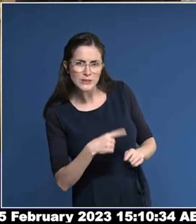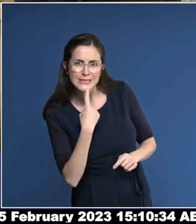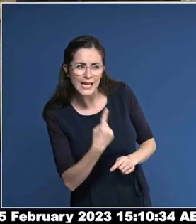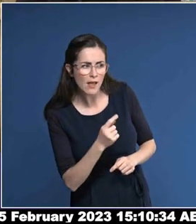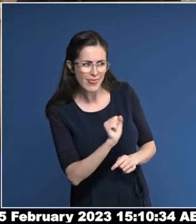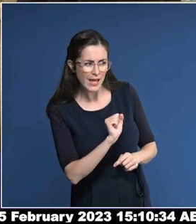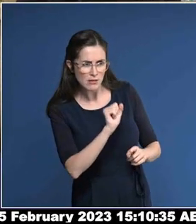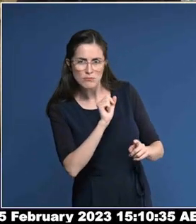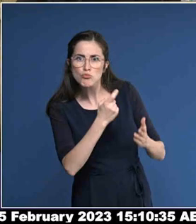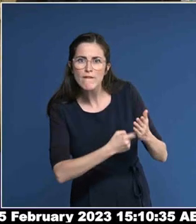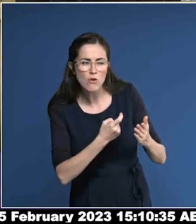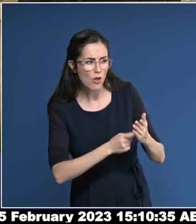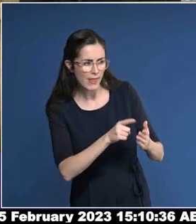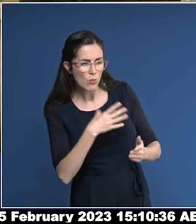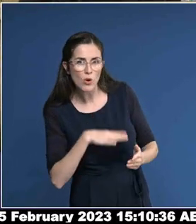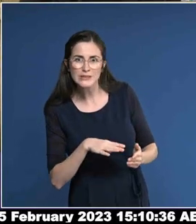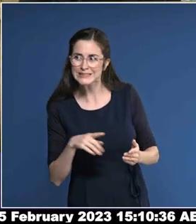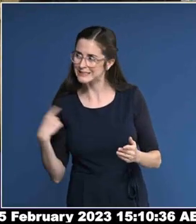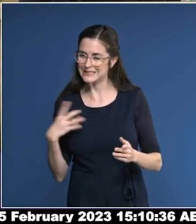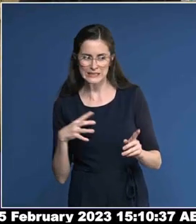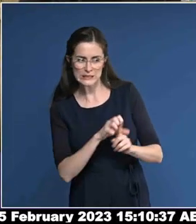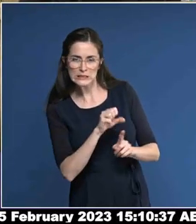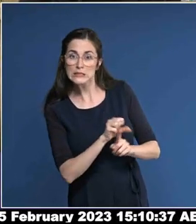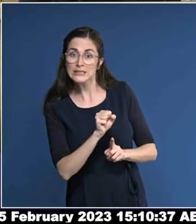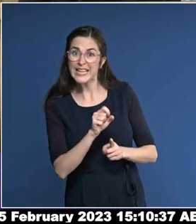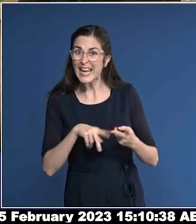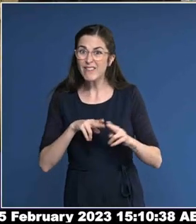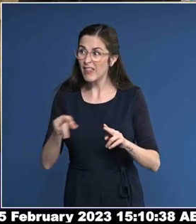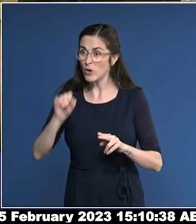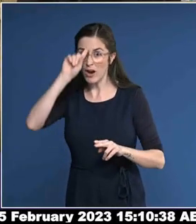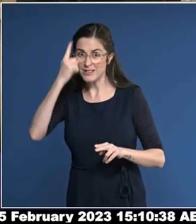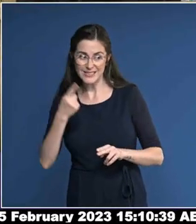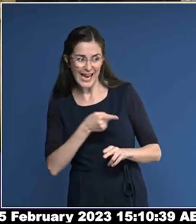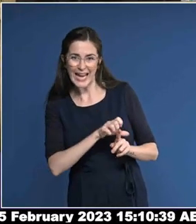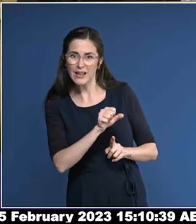present a risk to those clients. And I do not think we can ever rest on our laurels on that front.